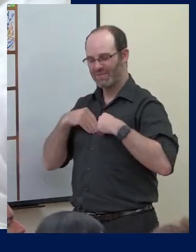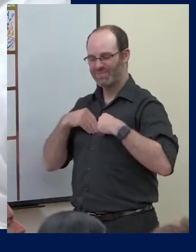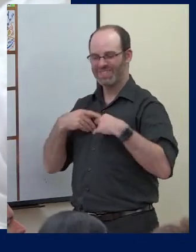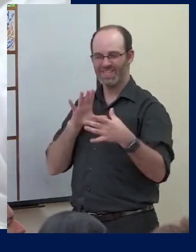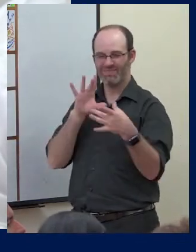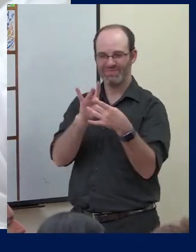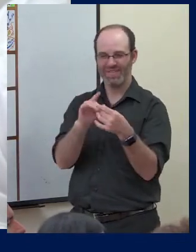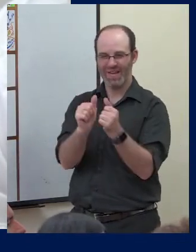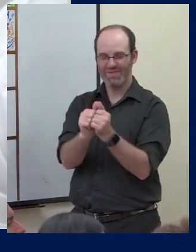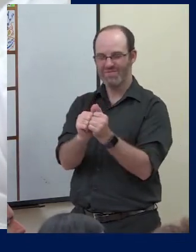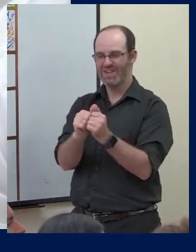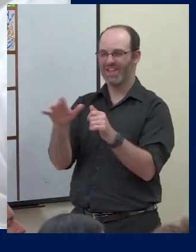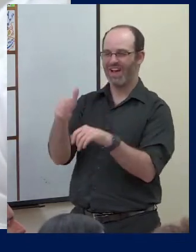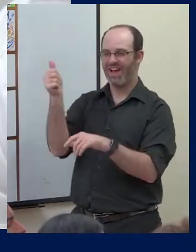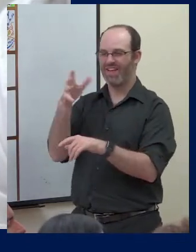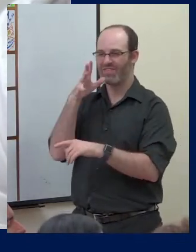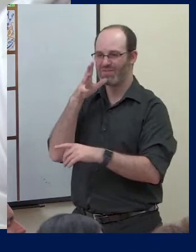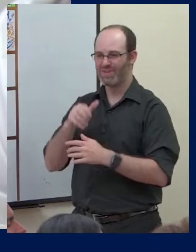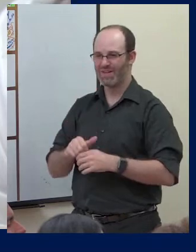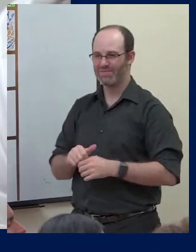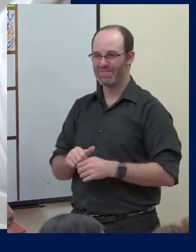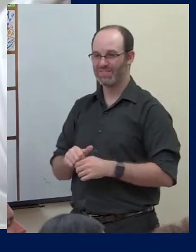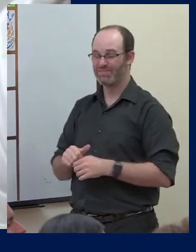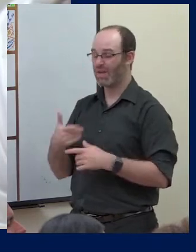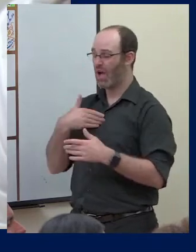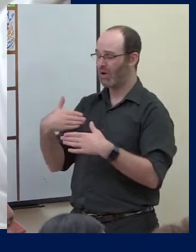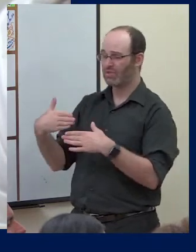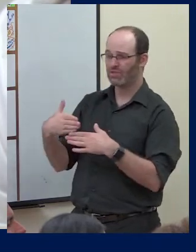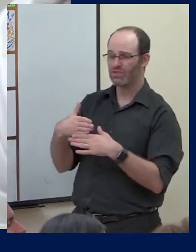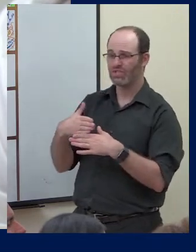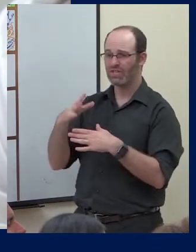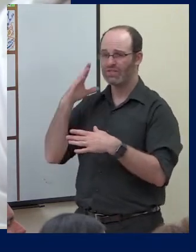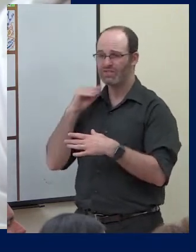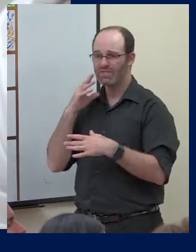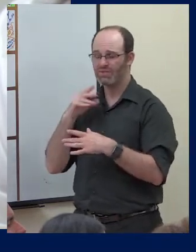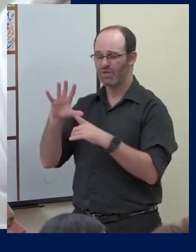Our shared values and culture brought us together, fostering a sense of unity.